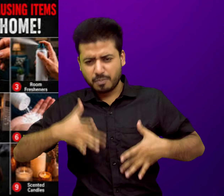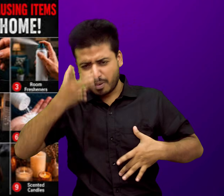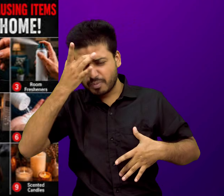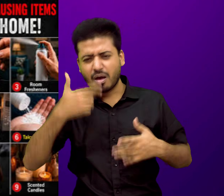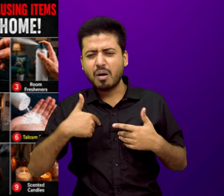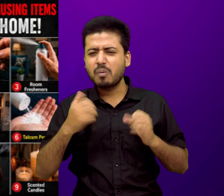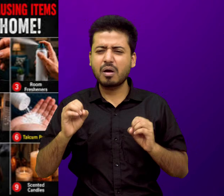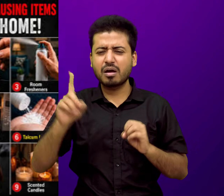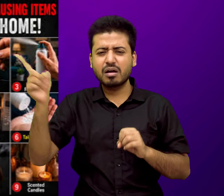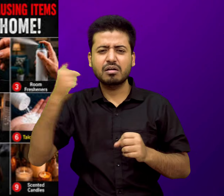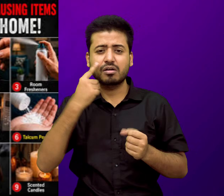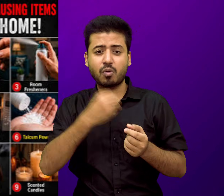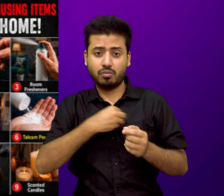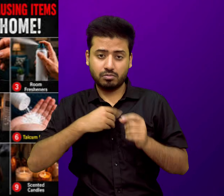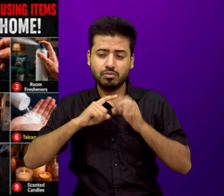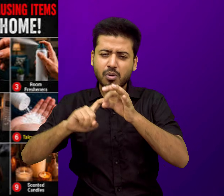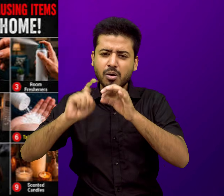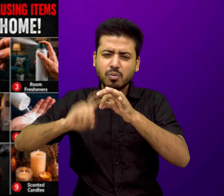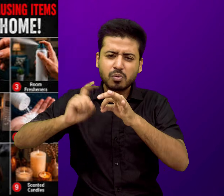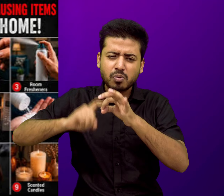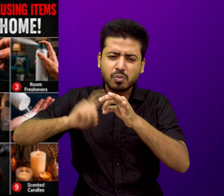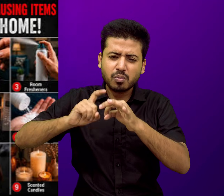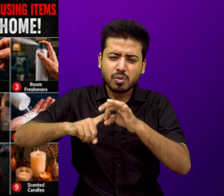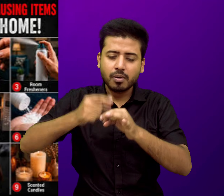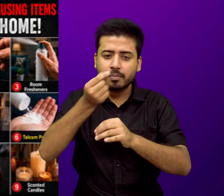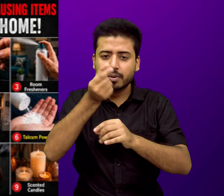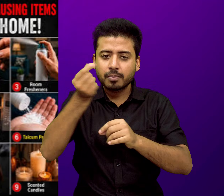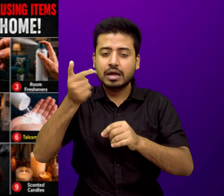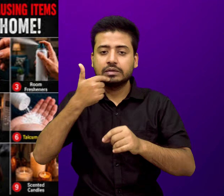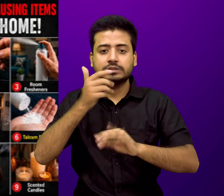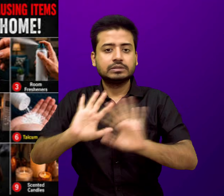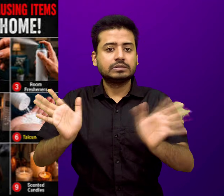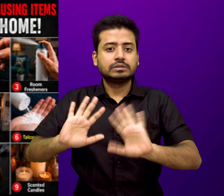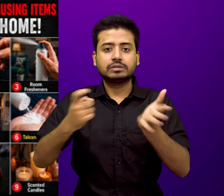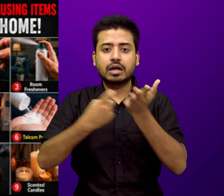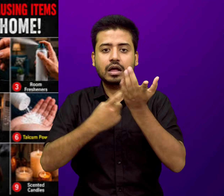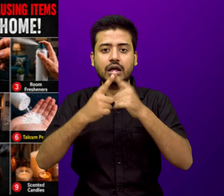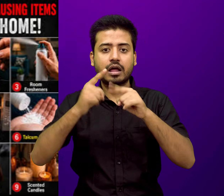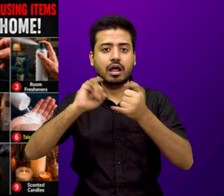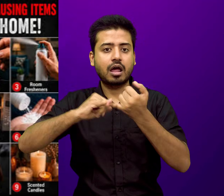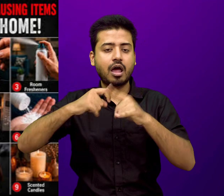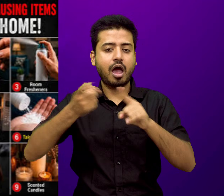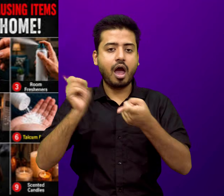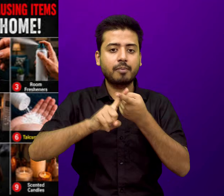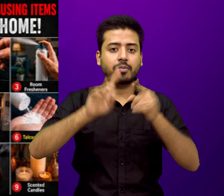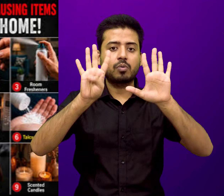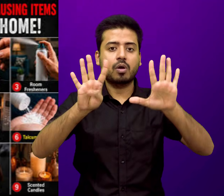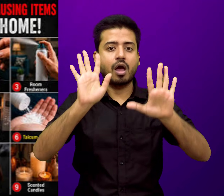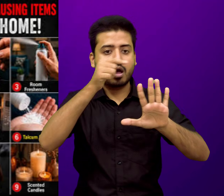pans or metal utensils on non-stick surfaces. Plastic food containers. Heating plastic or